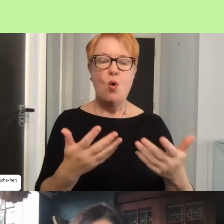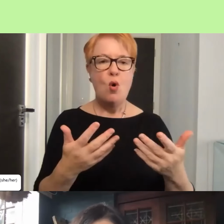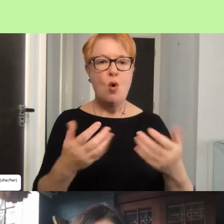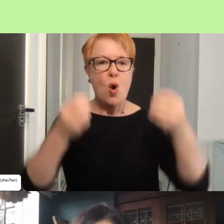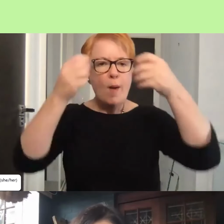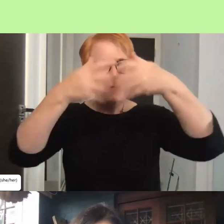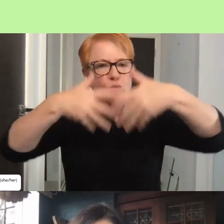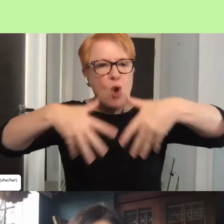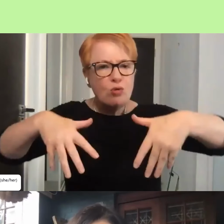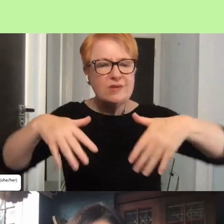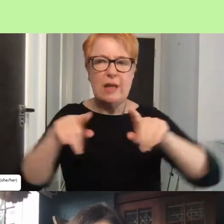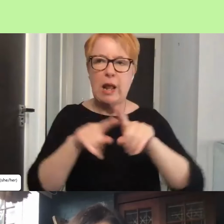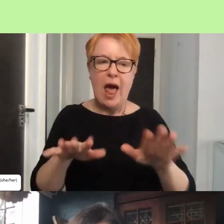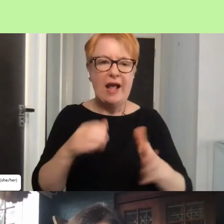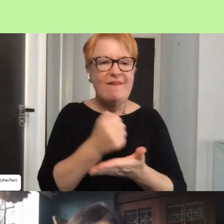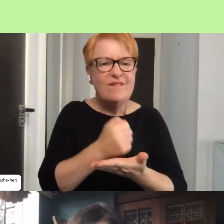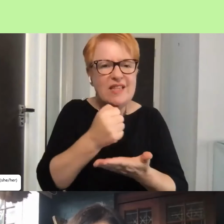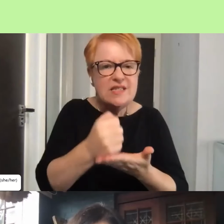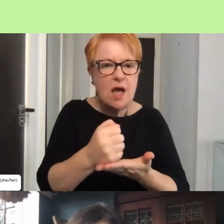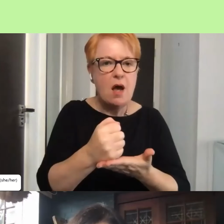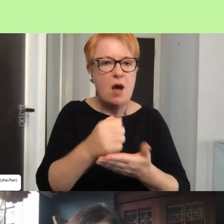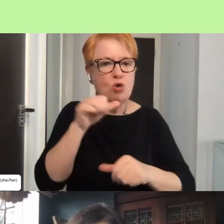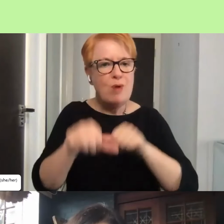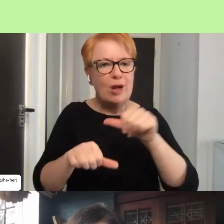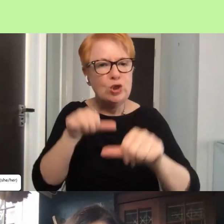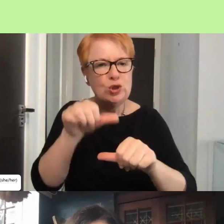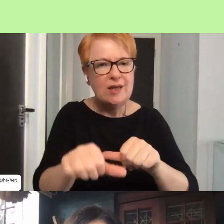And how we might activate that attention towards meaningful action?